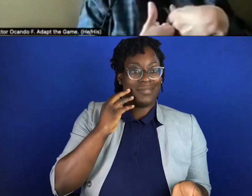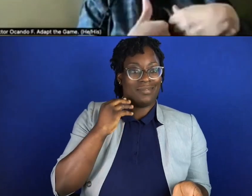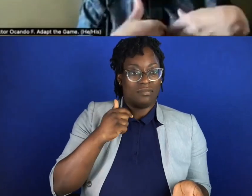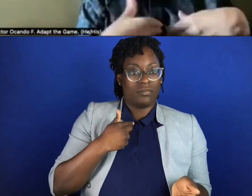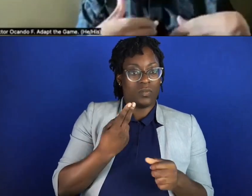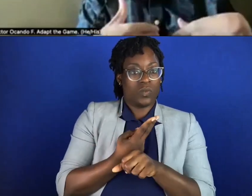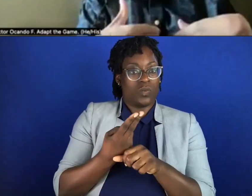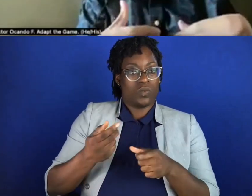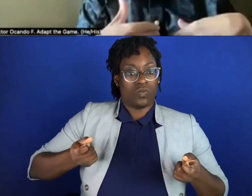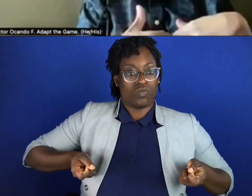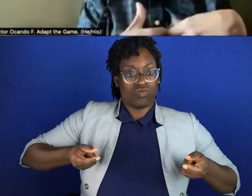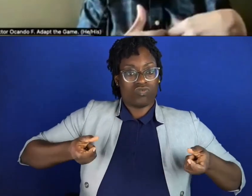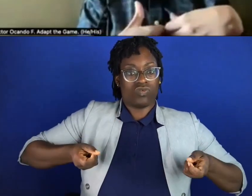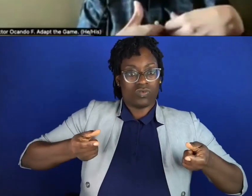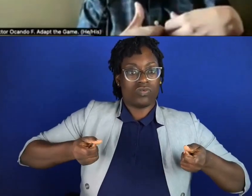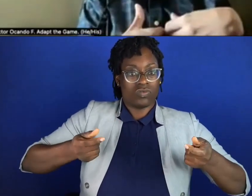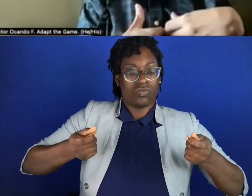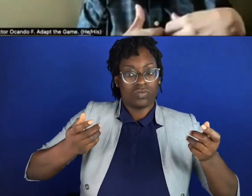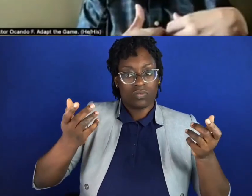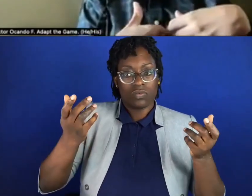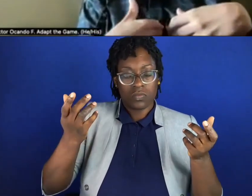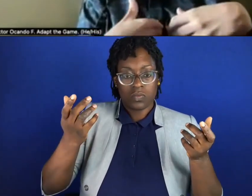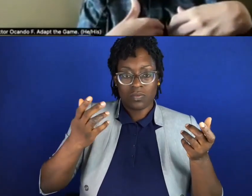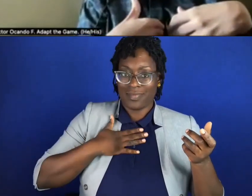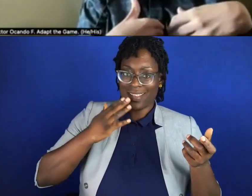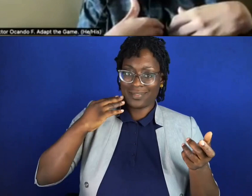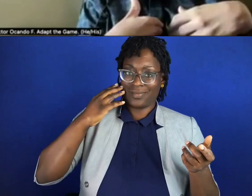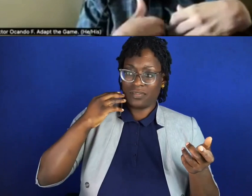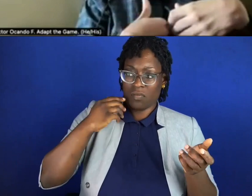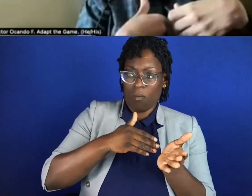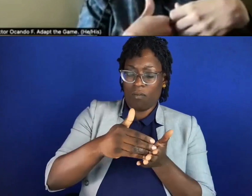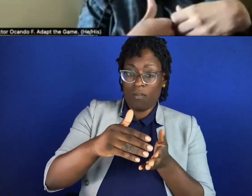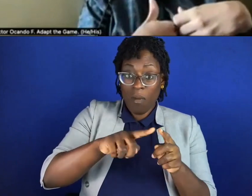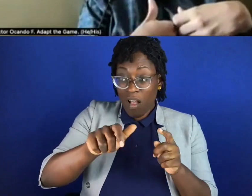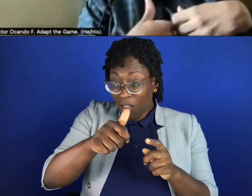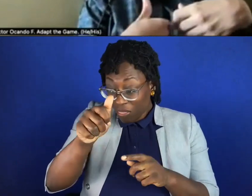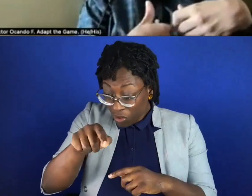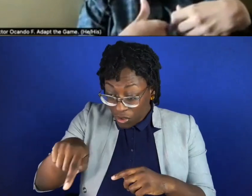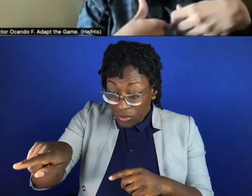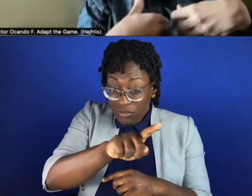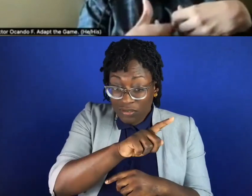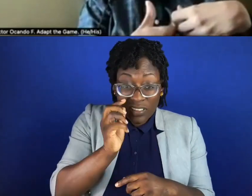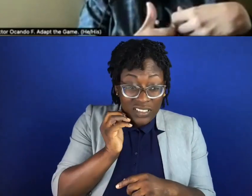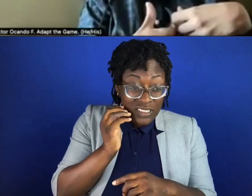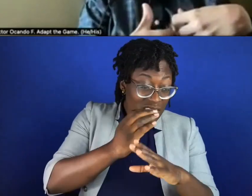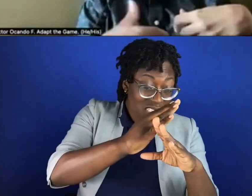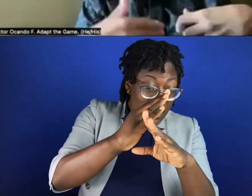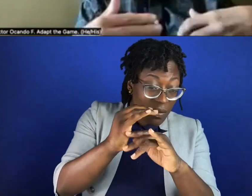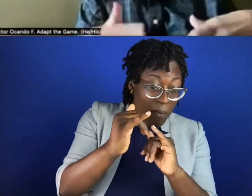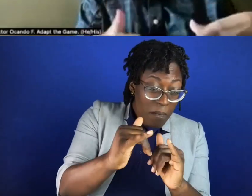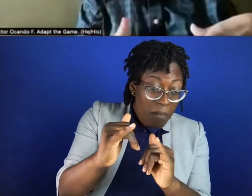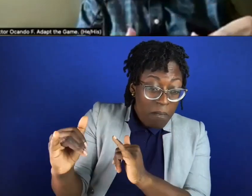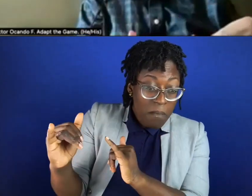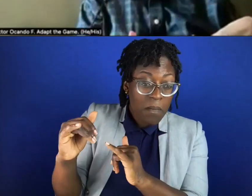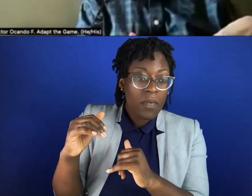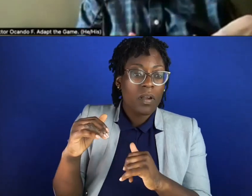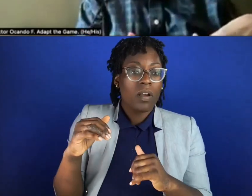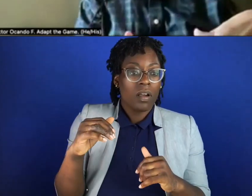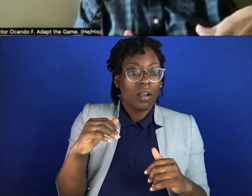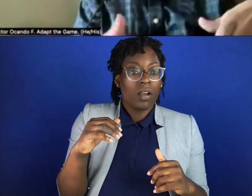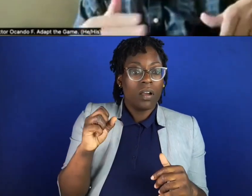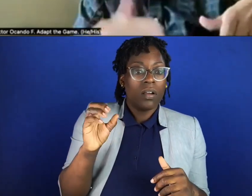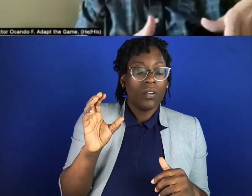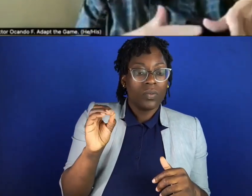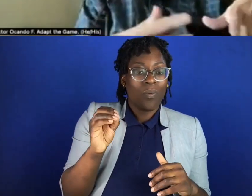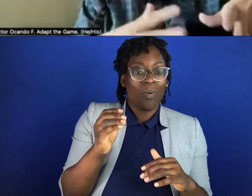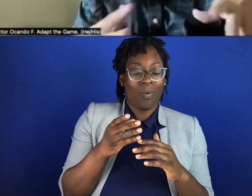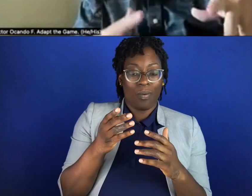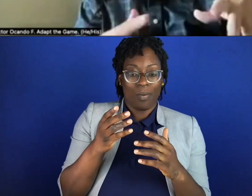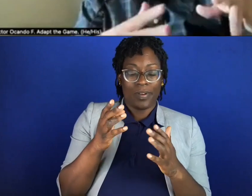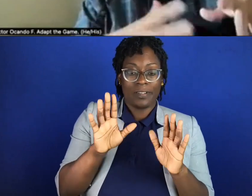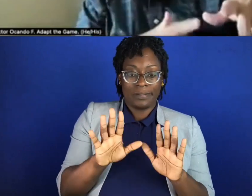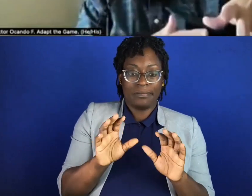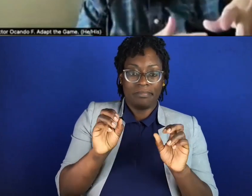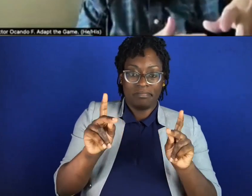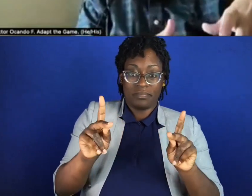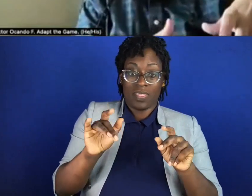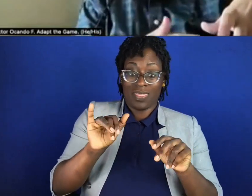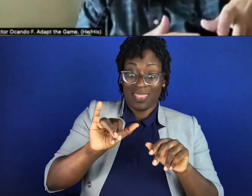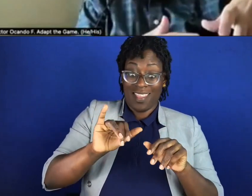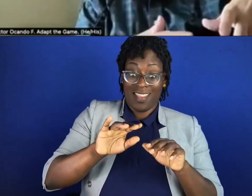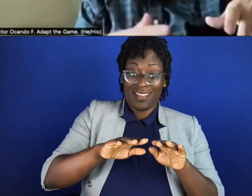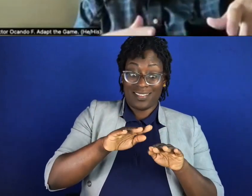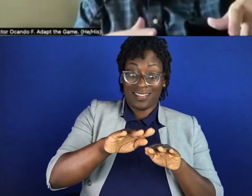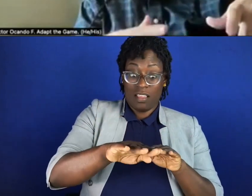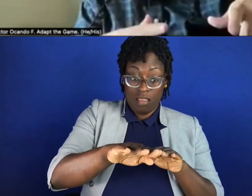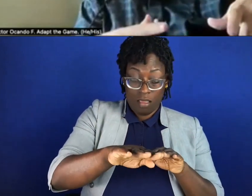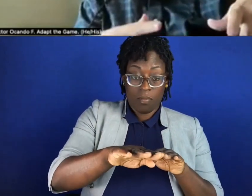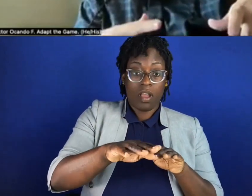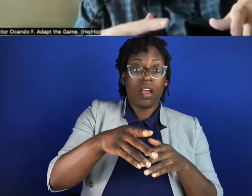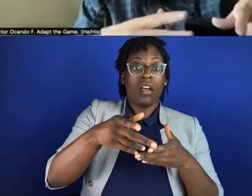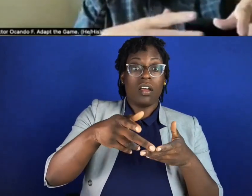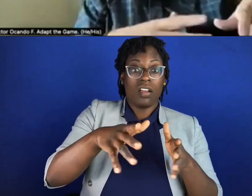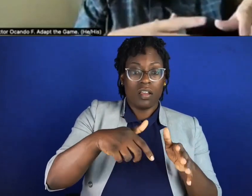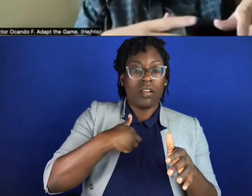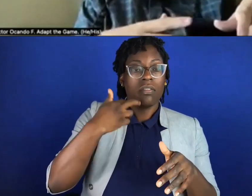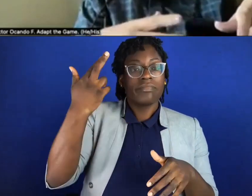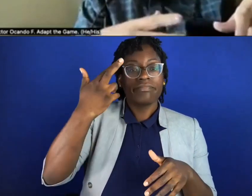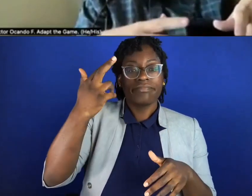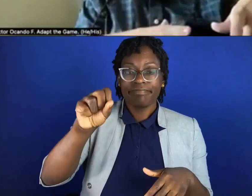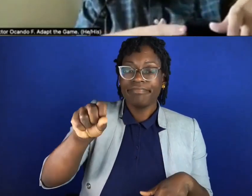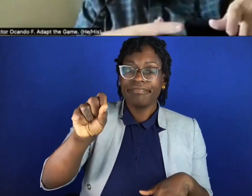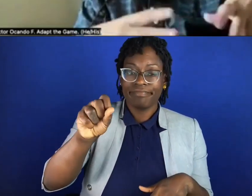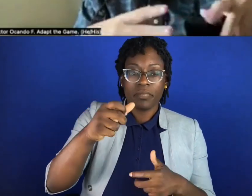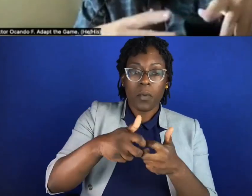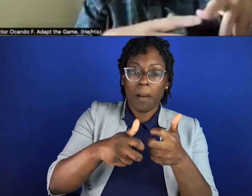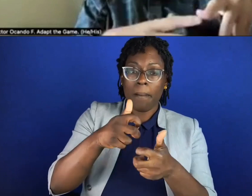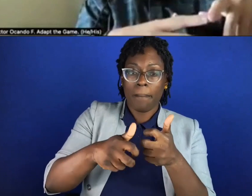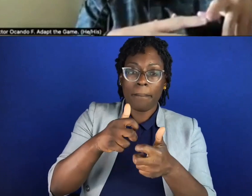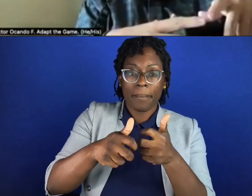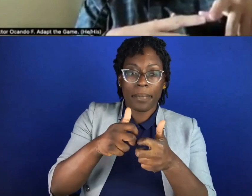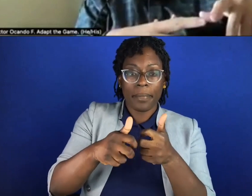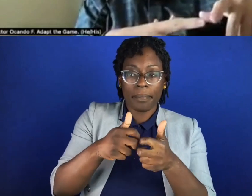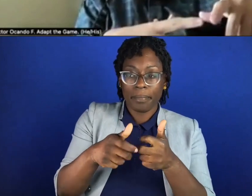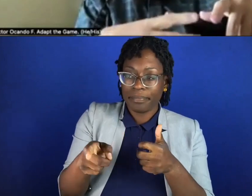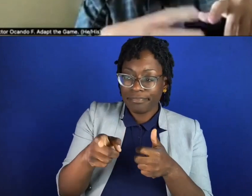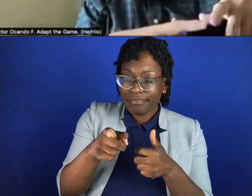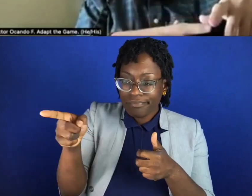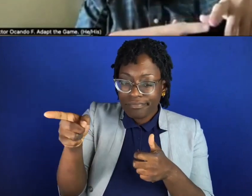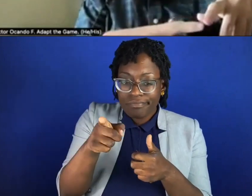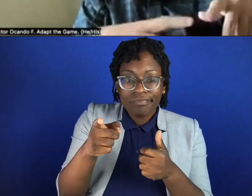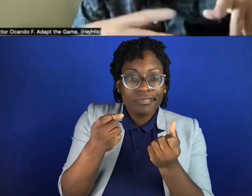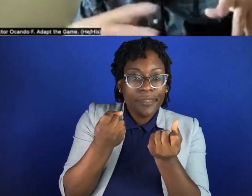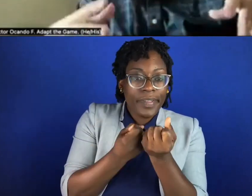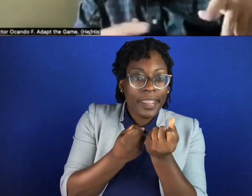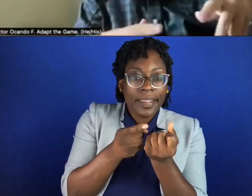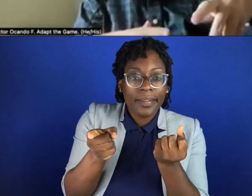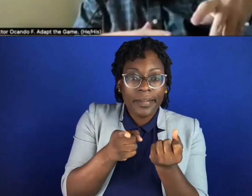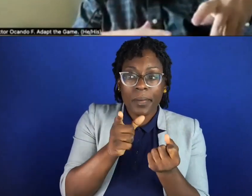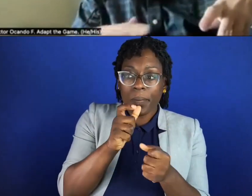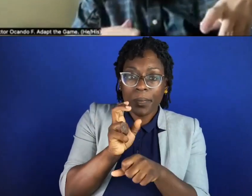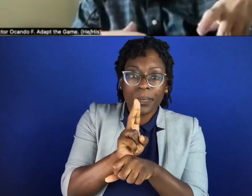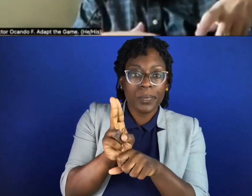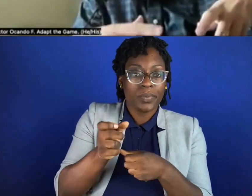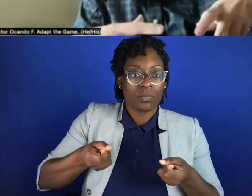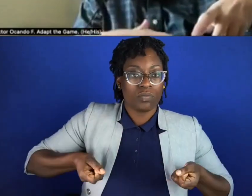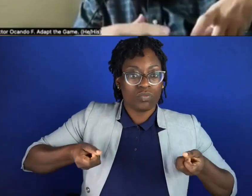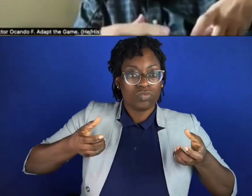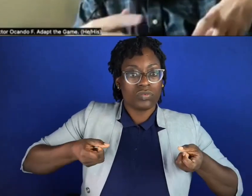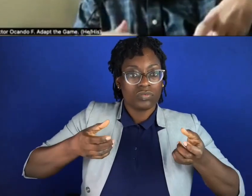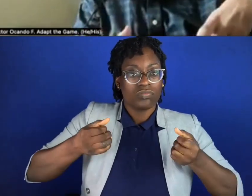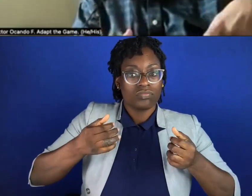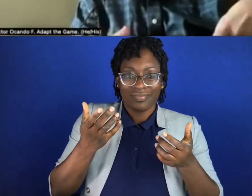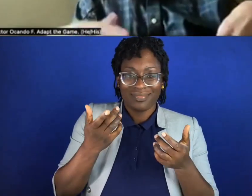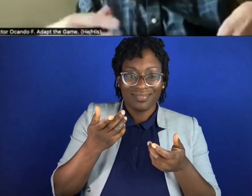as a wheelchair user. After that step, I realized that it was a problem to many people that